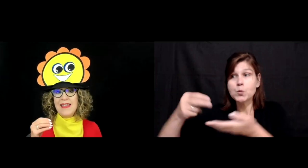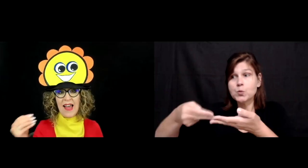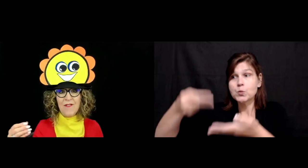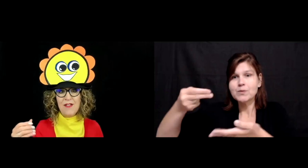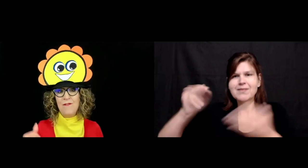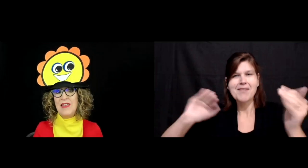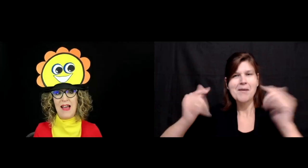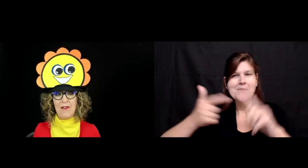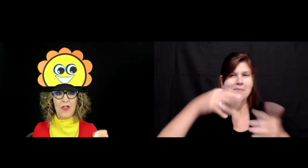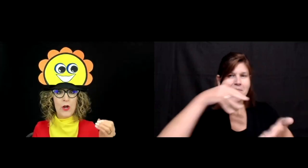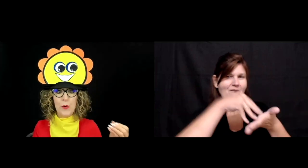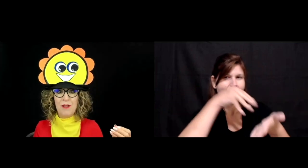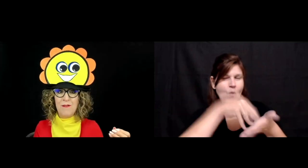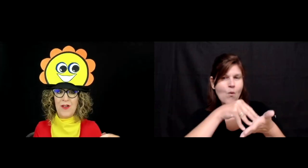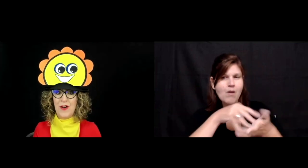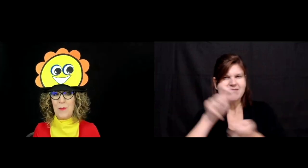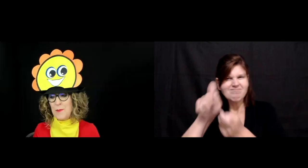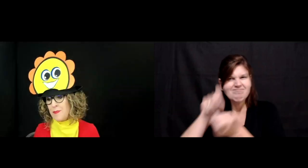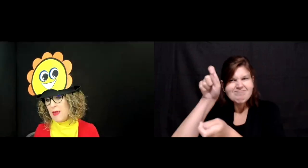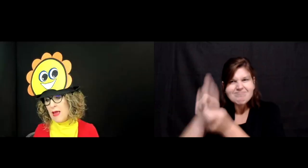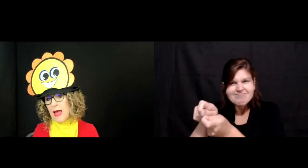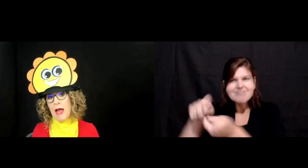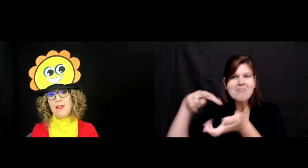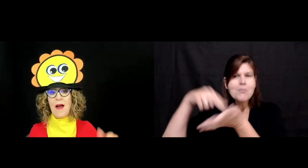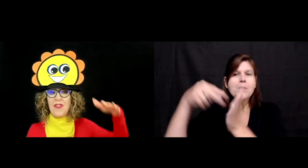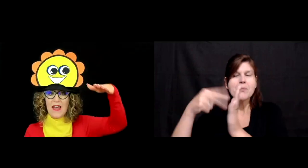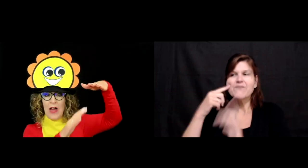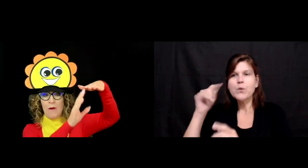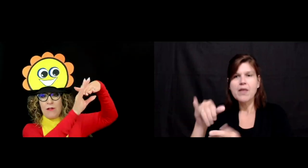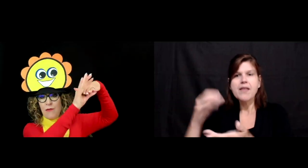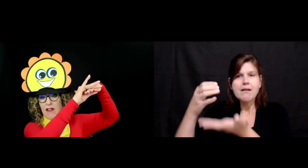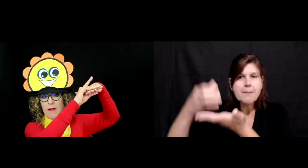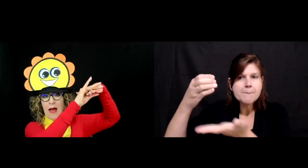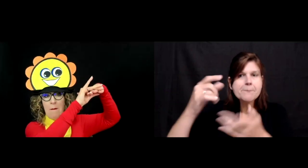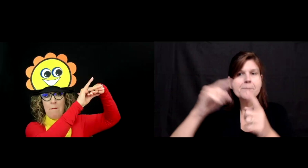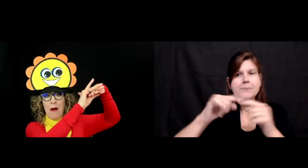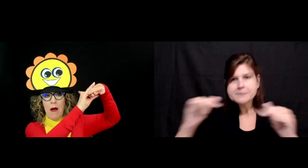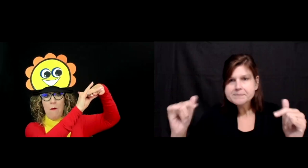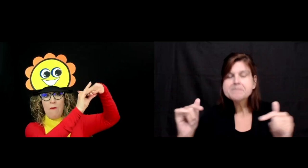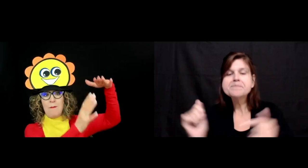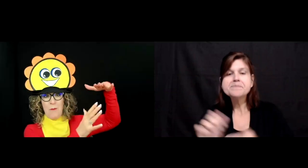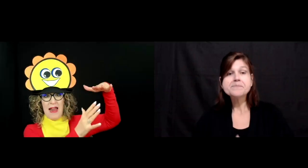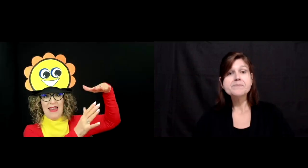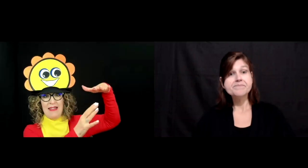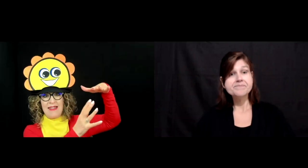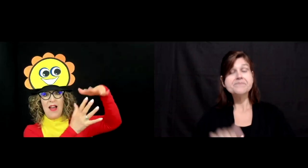the knifeness of the knife, the cupness of the cup. So I think of those as rainbow planes.